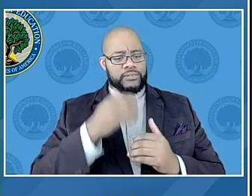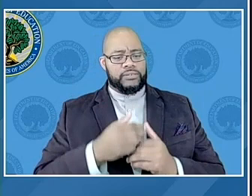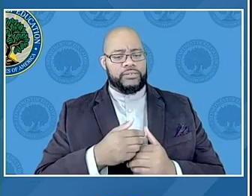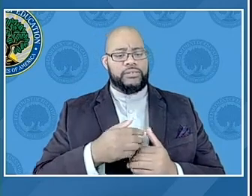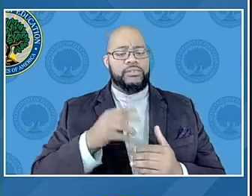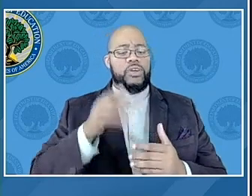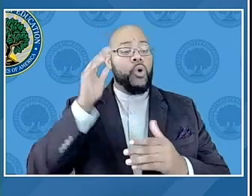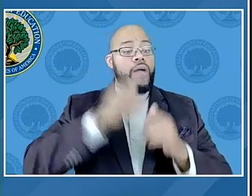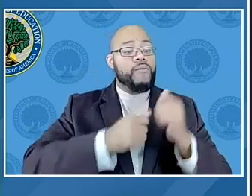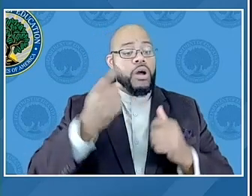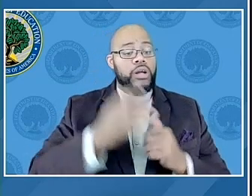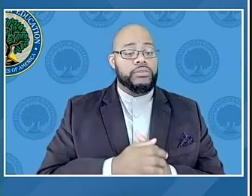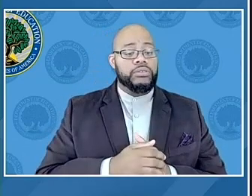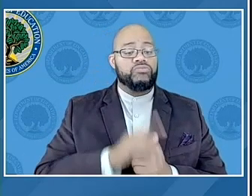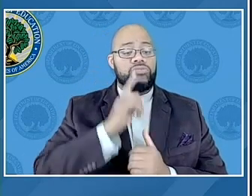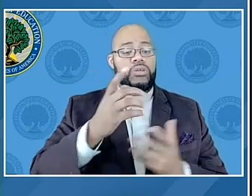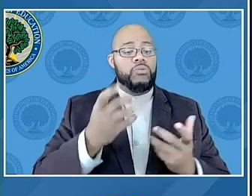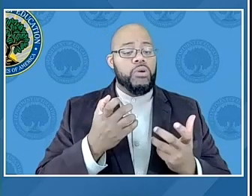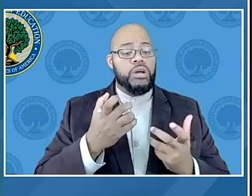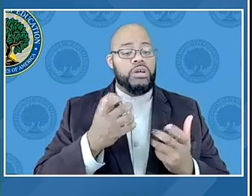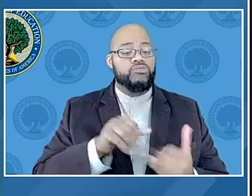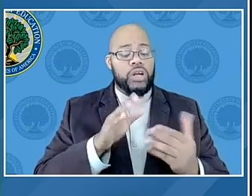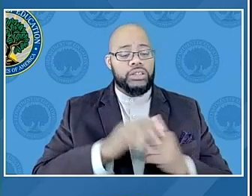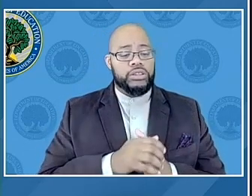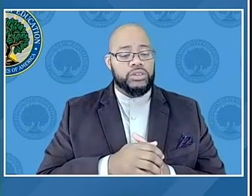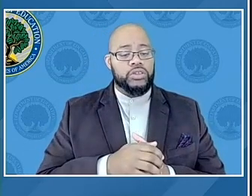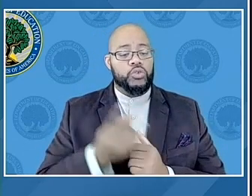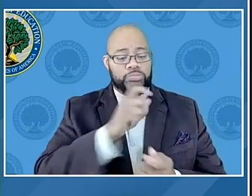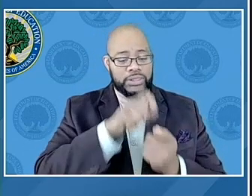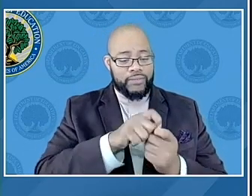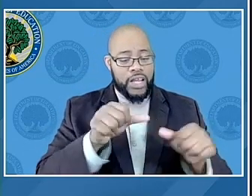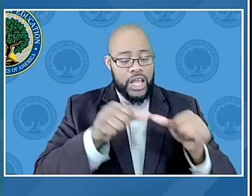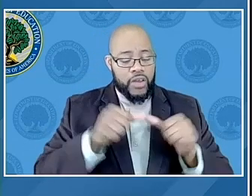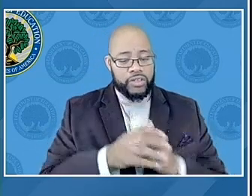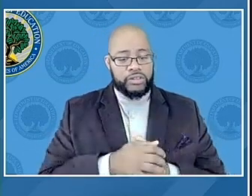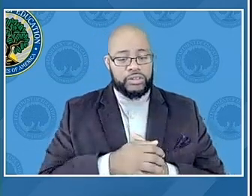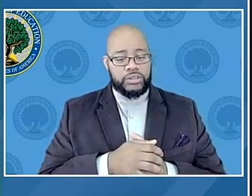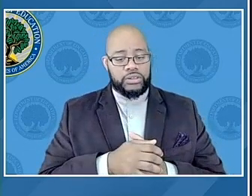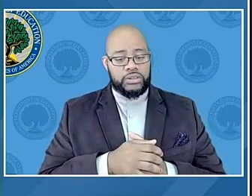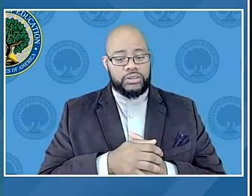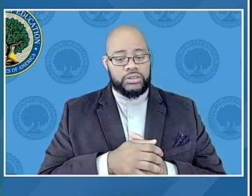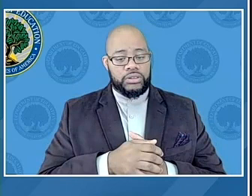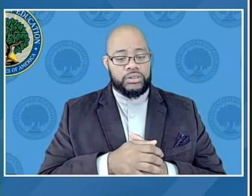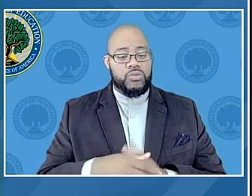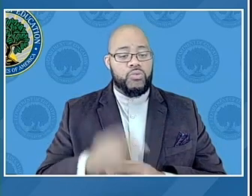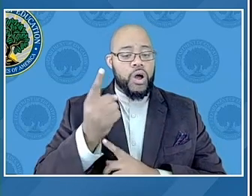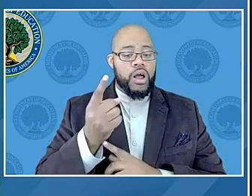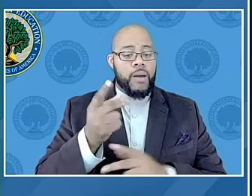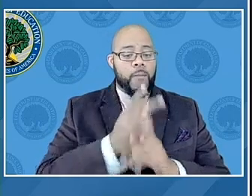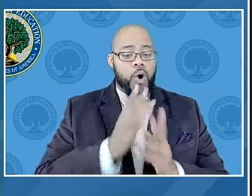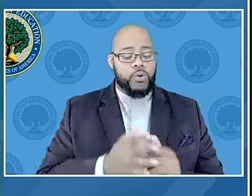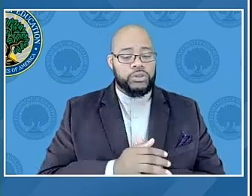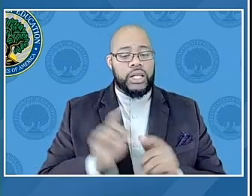I'd really like to just address two particular areas. One, for borrowers like myself who have